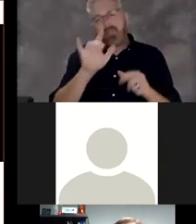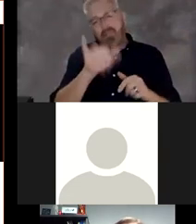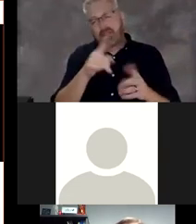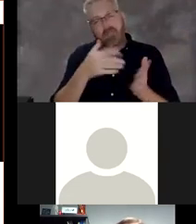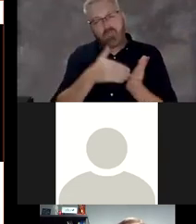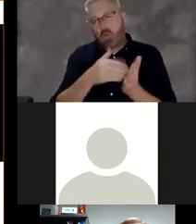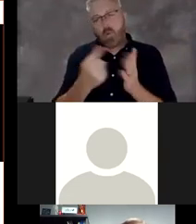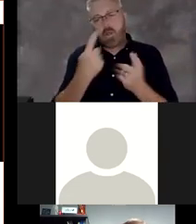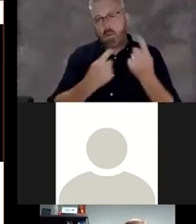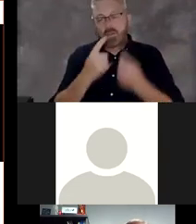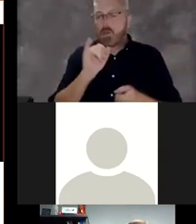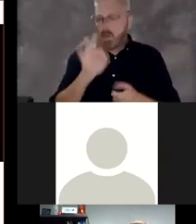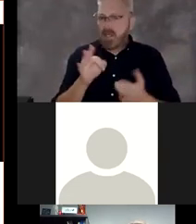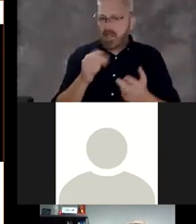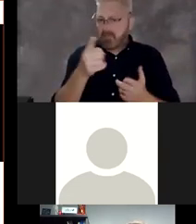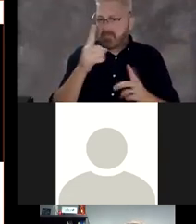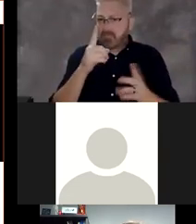SO IF YOU DO HAVE A QUESTION REGARDING A SPECIFIC CLIENT NOW